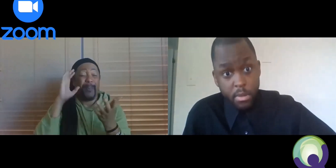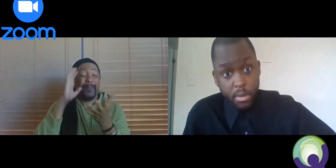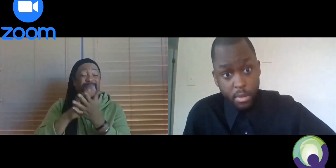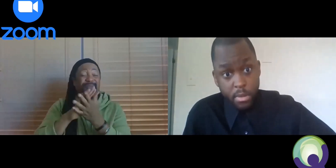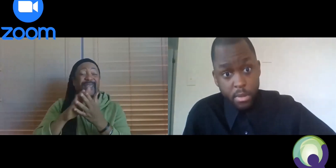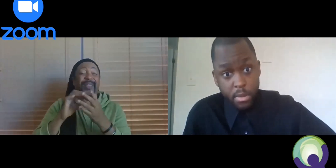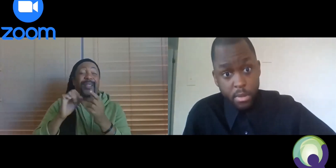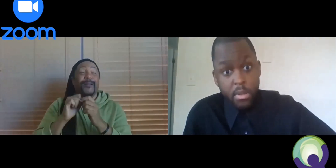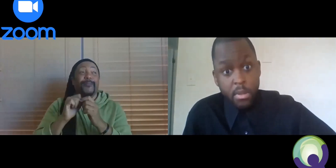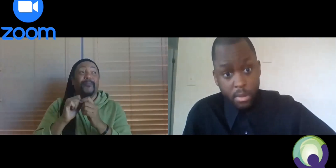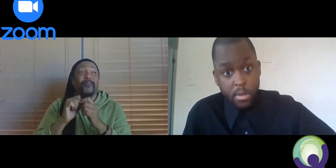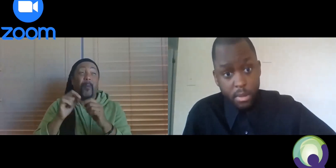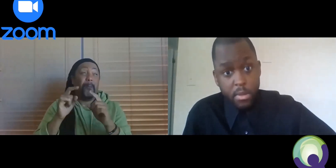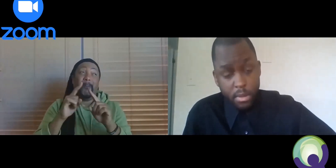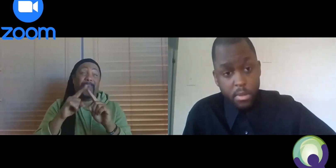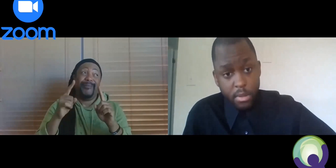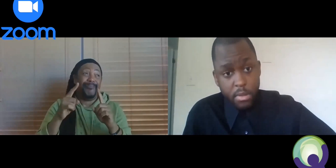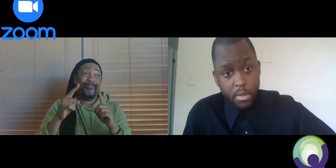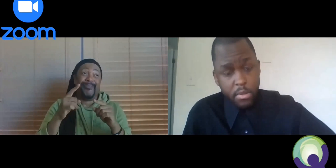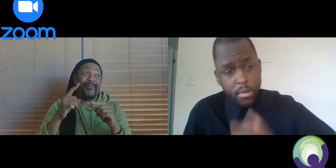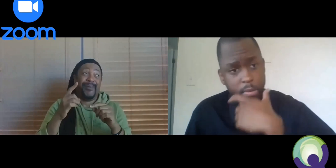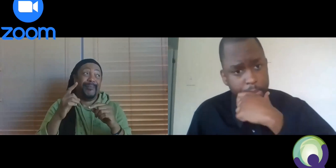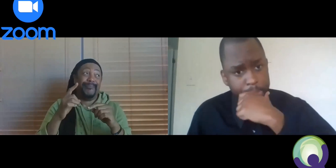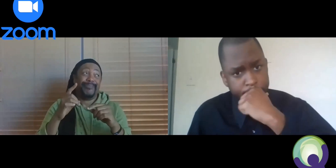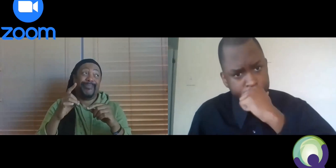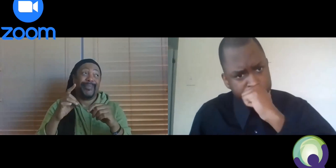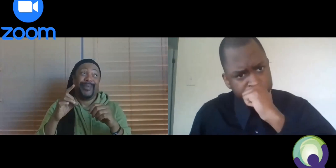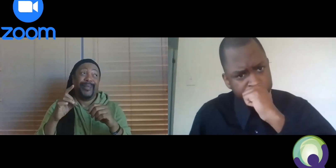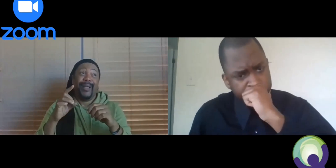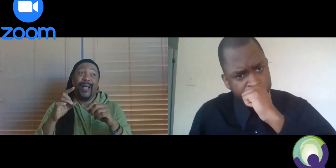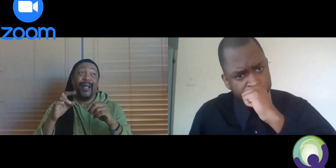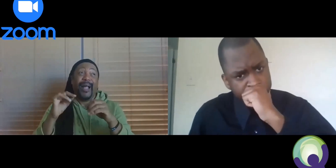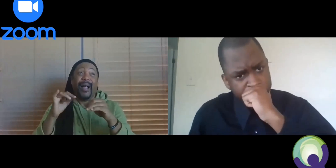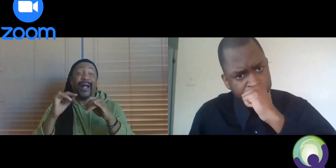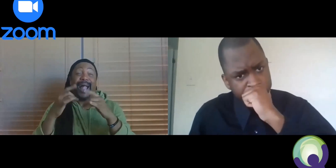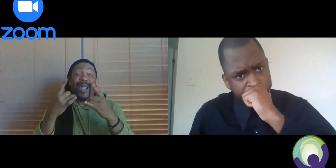Two big things I believe.